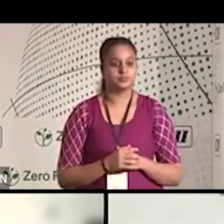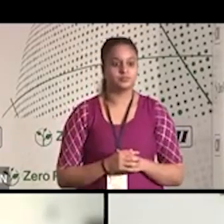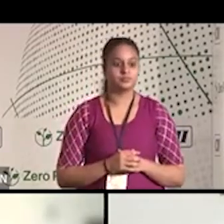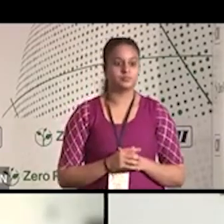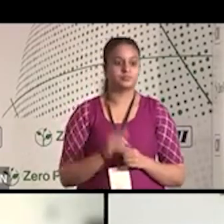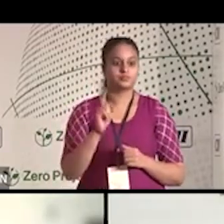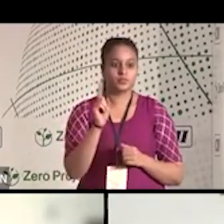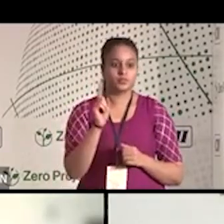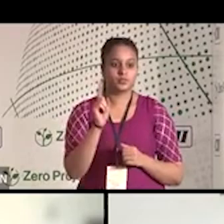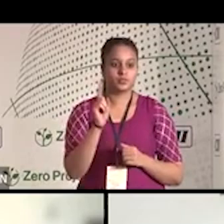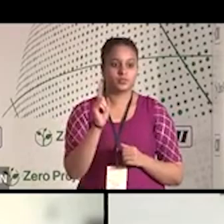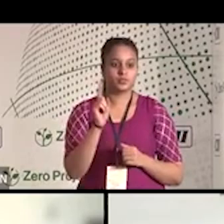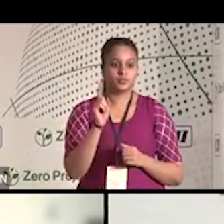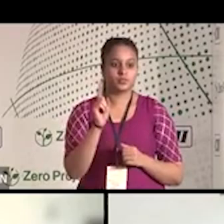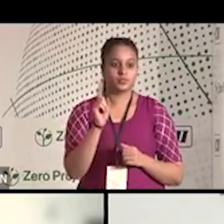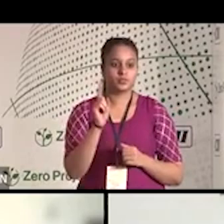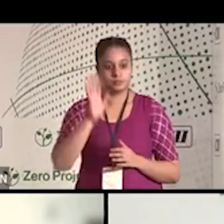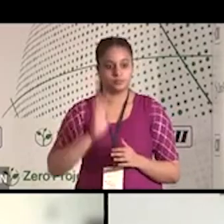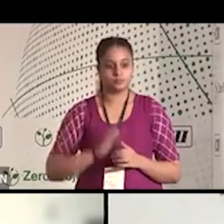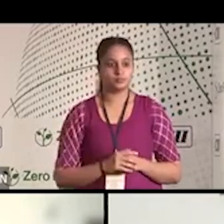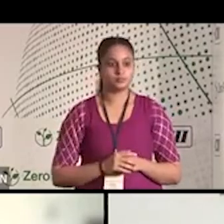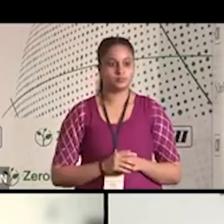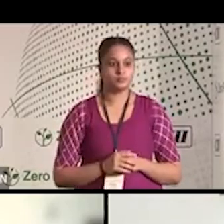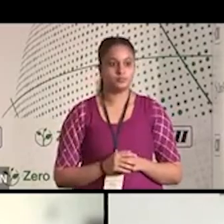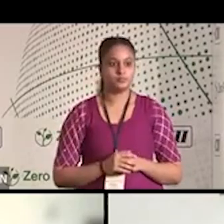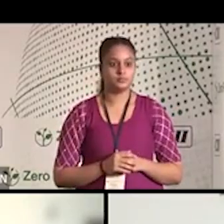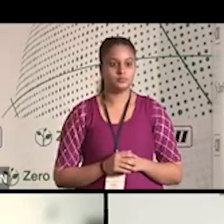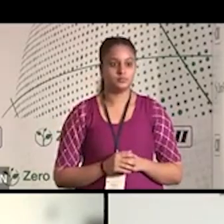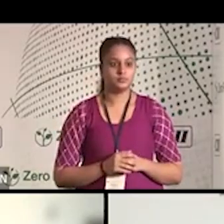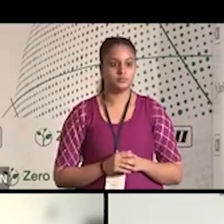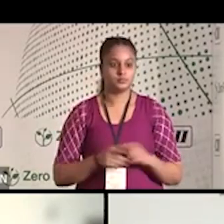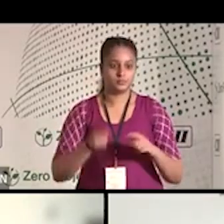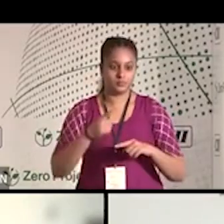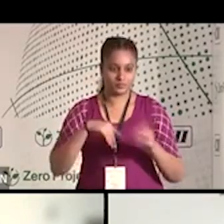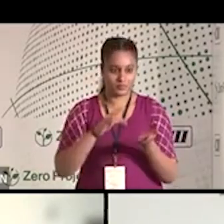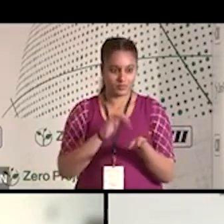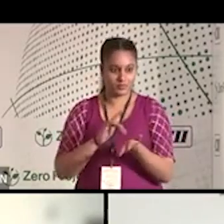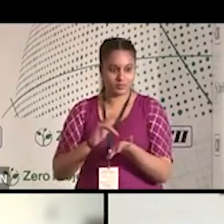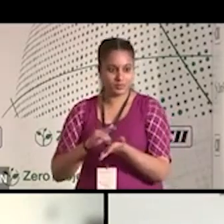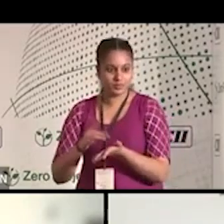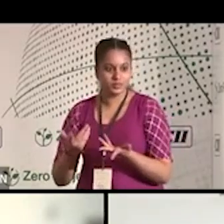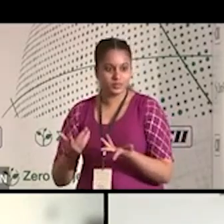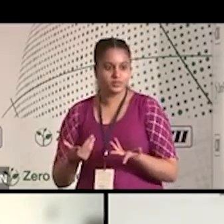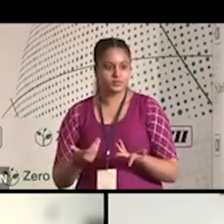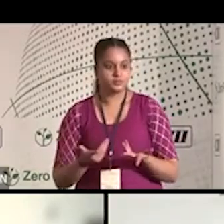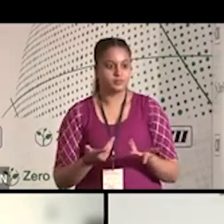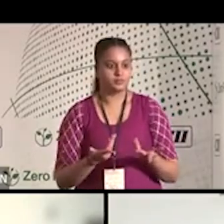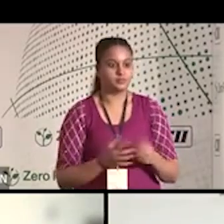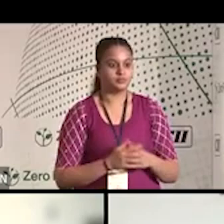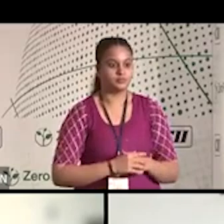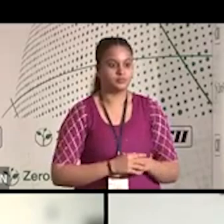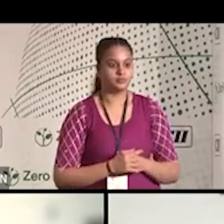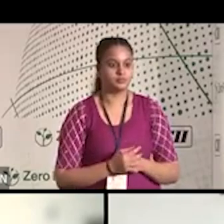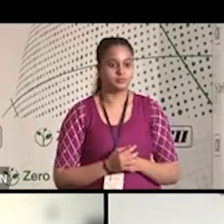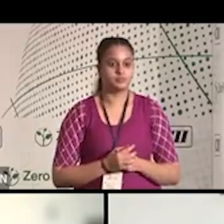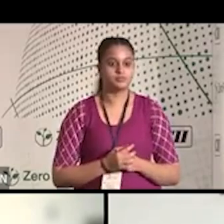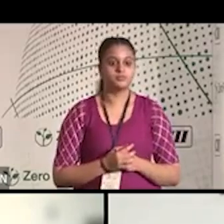I think it's across the board. Whatever you're in, when you come up with laws and policies